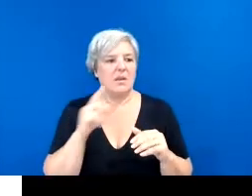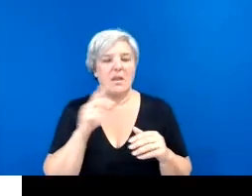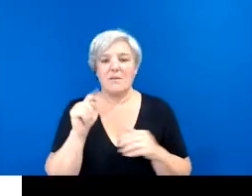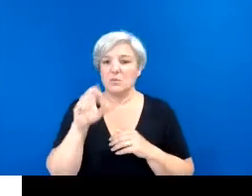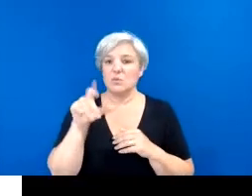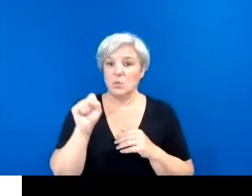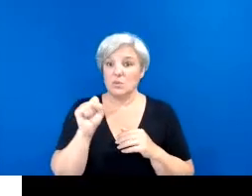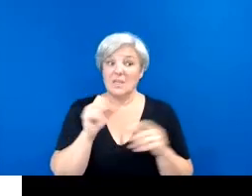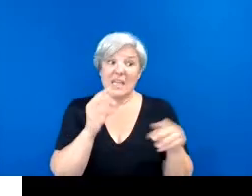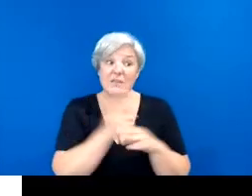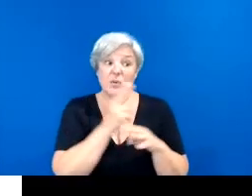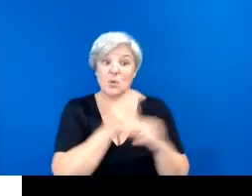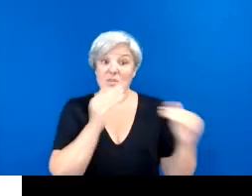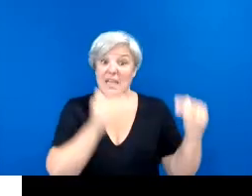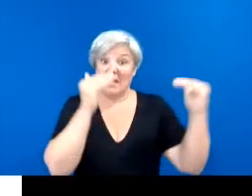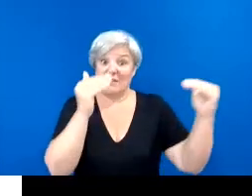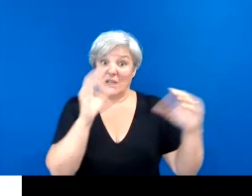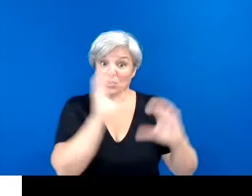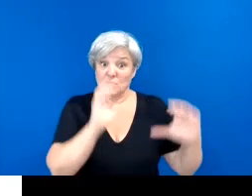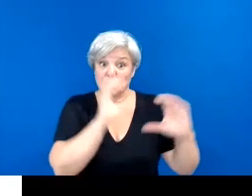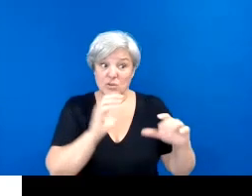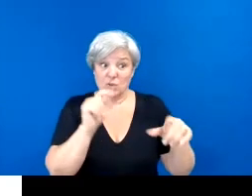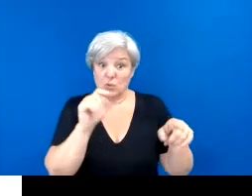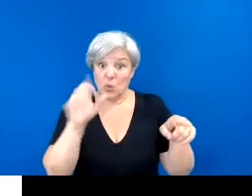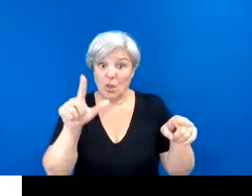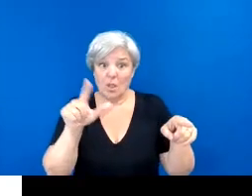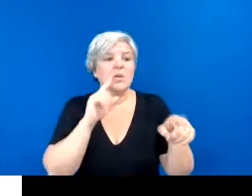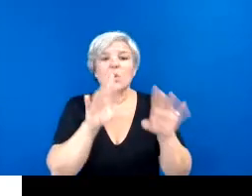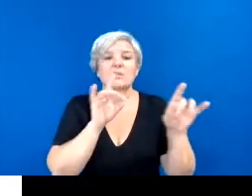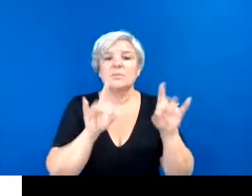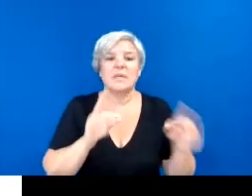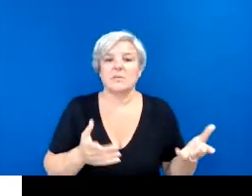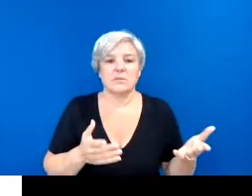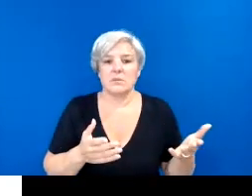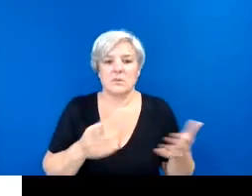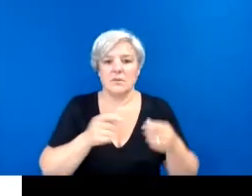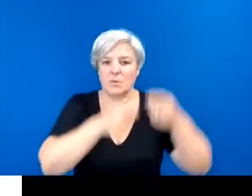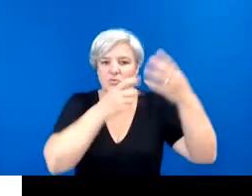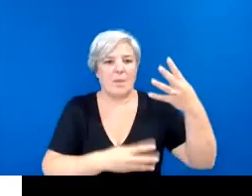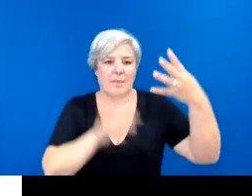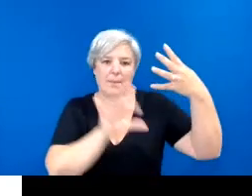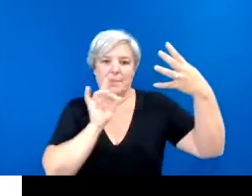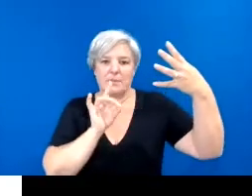If you use the advanced search tool, you can actually just select from a dropdown of subjects and then it'll list out